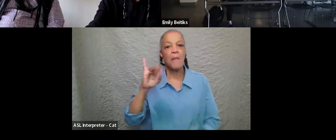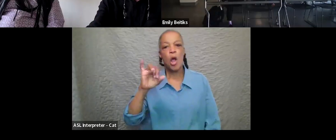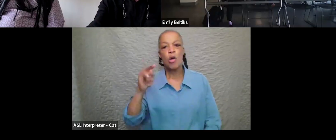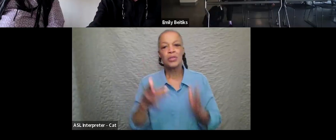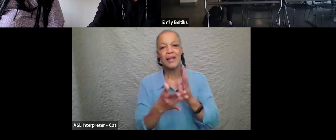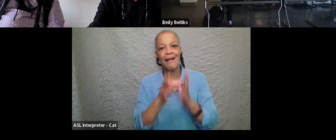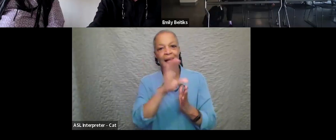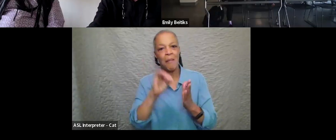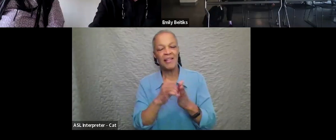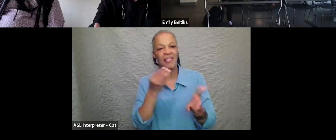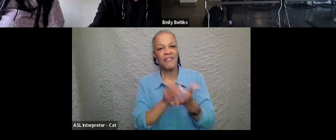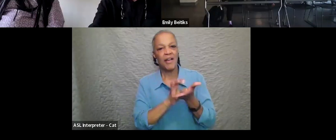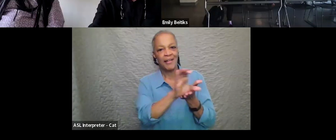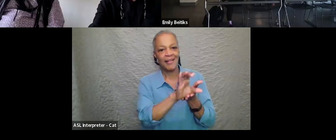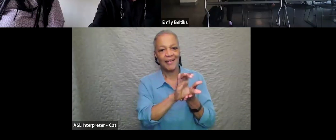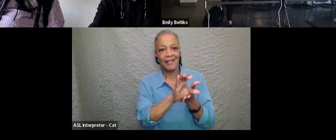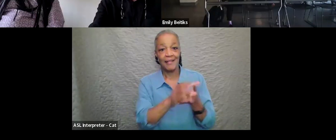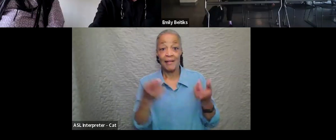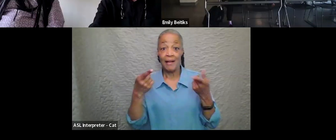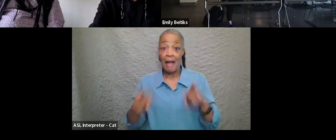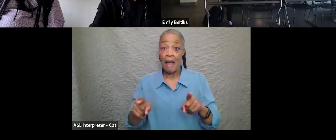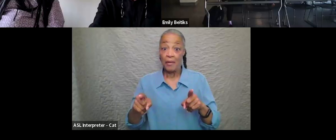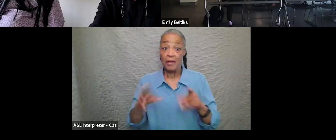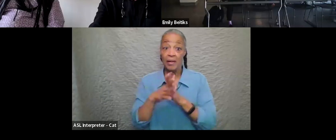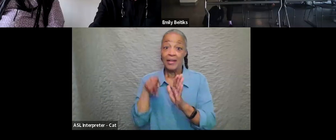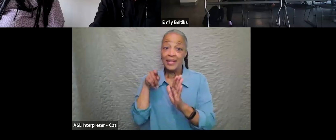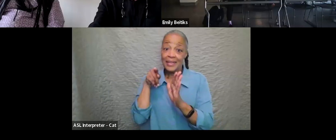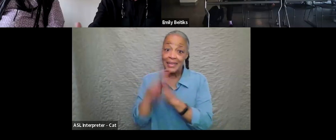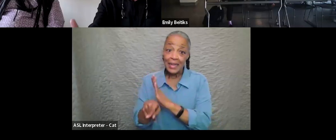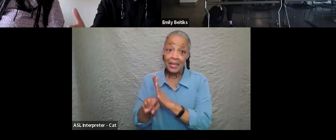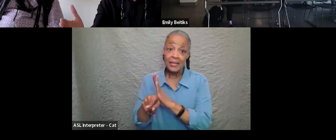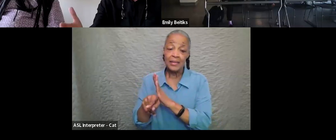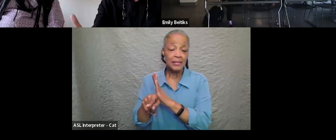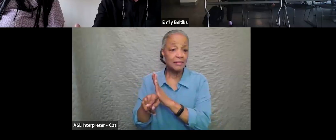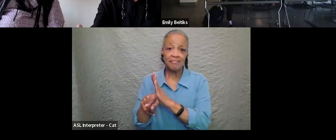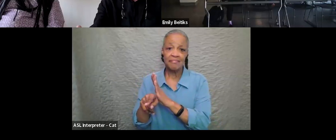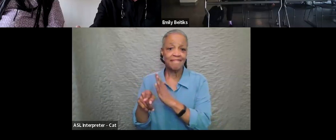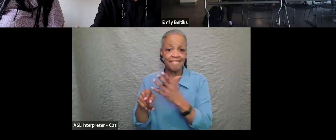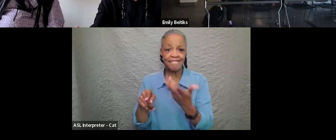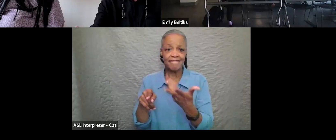up basically killing -- depends on how you measure it.